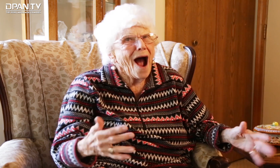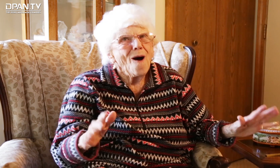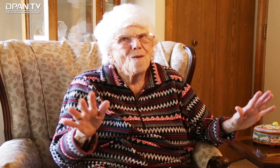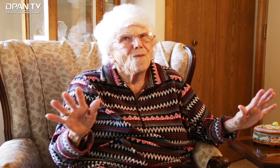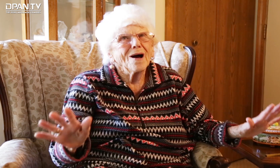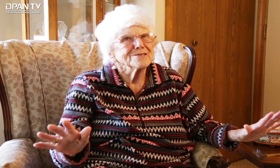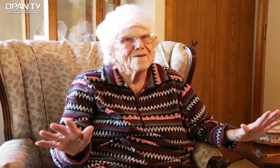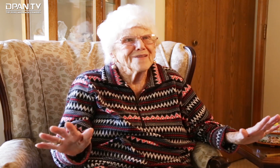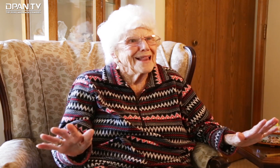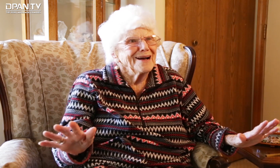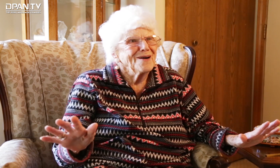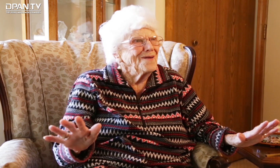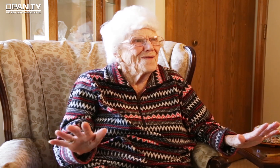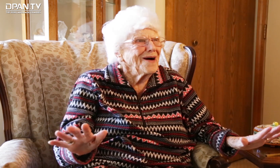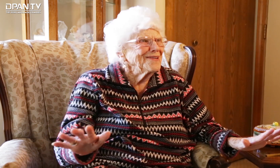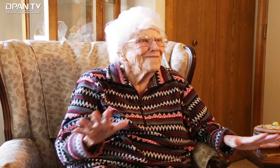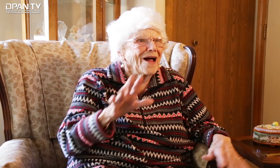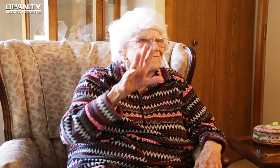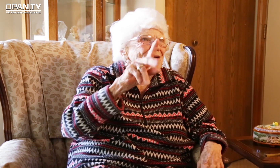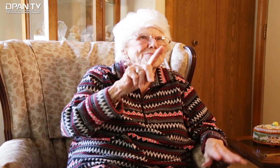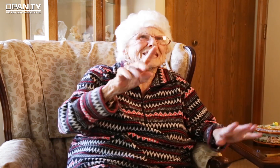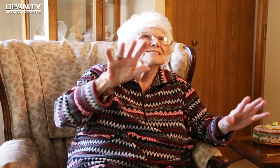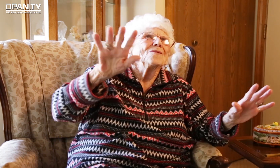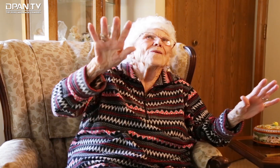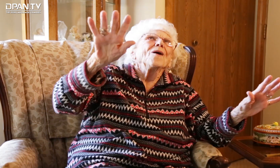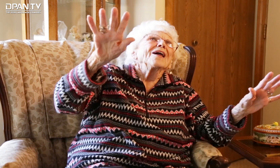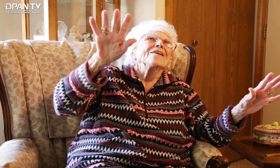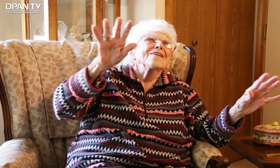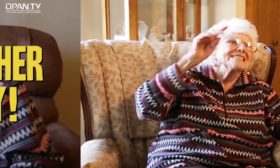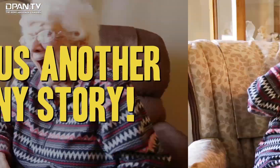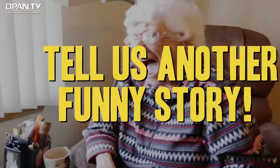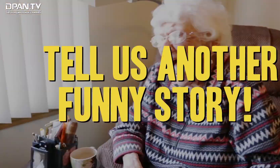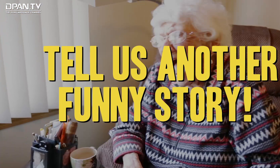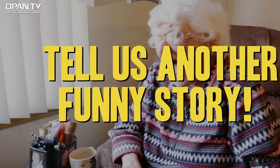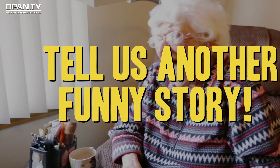NOW...it is wonderful. VPs are WONDERFUL.